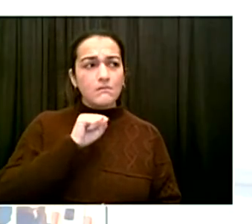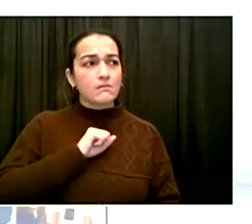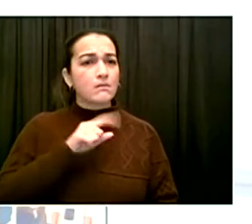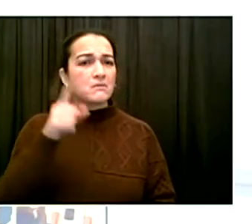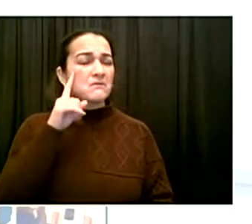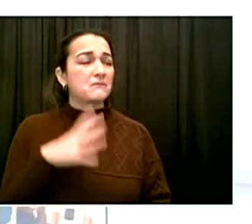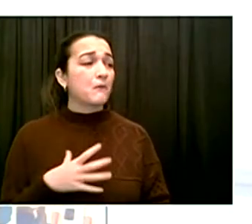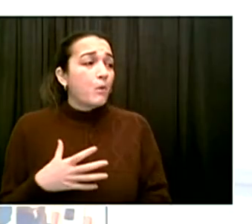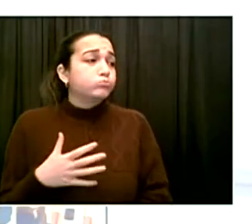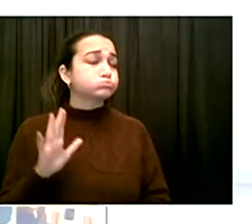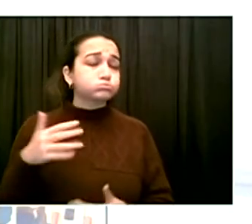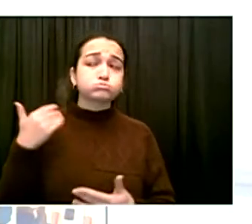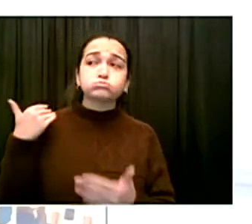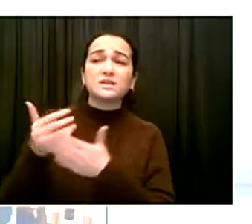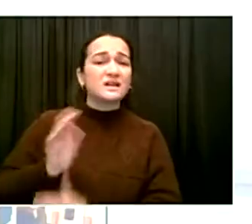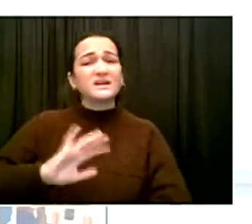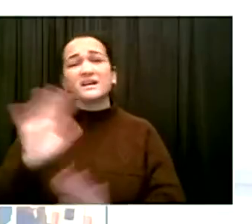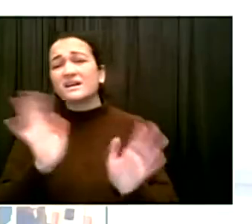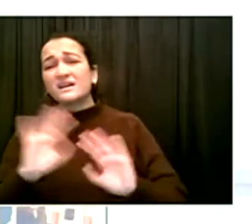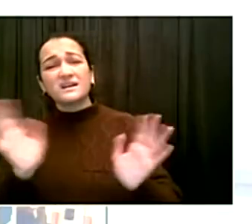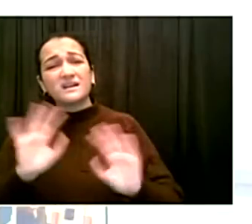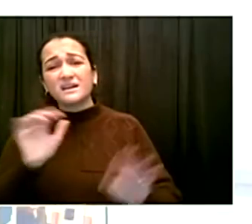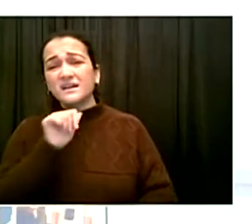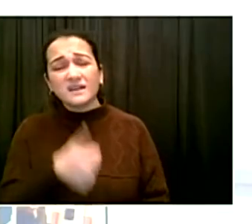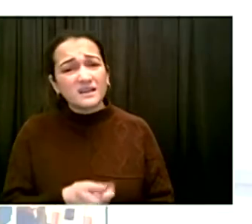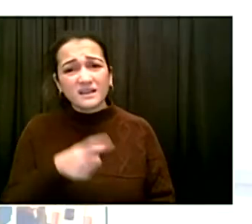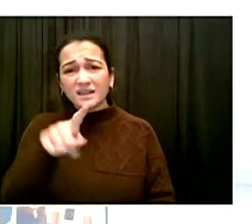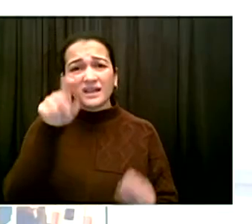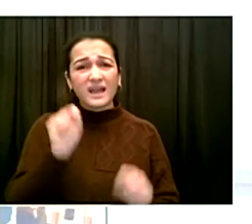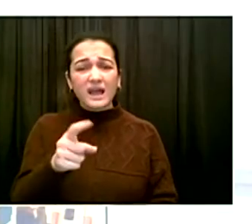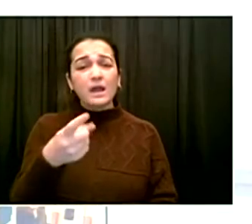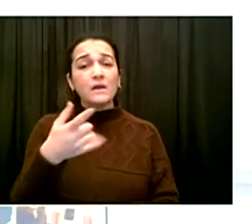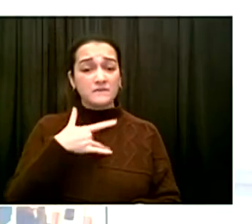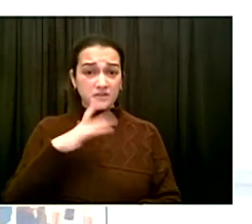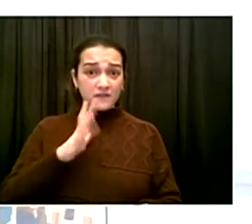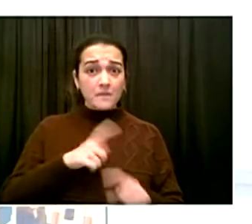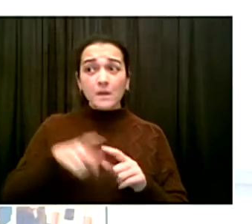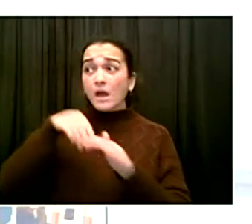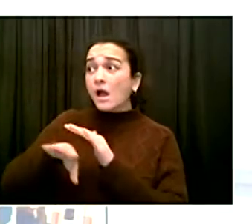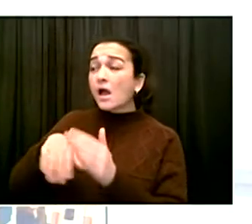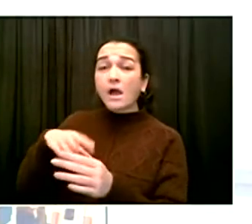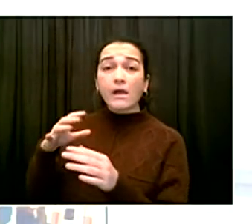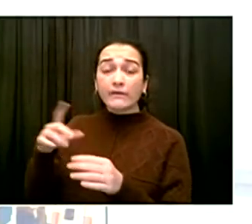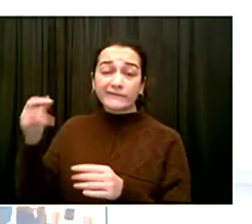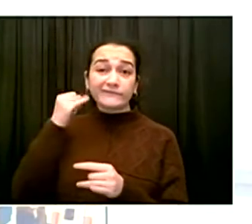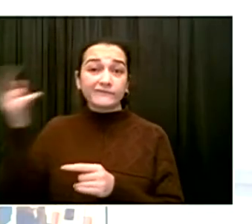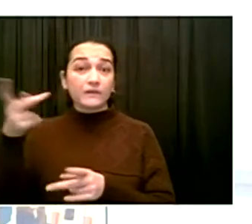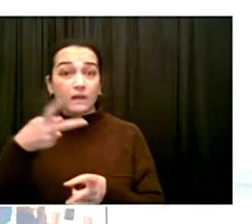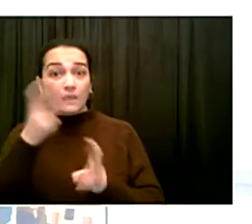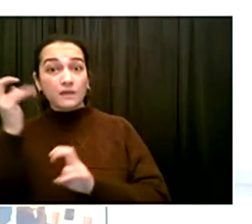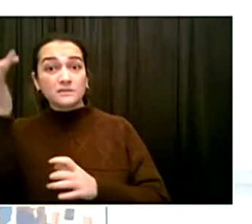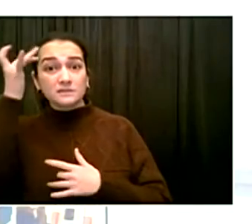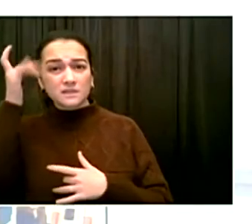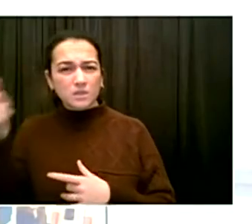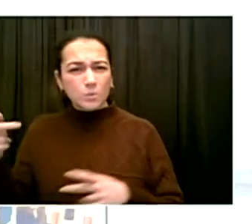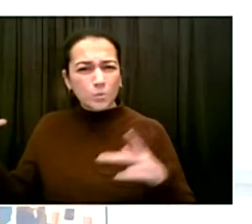VIRUS ALONG TO SOMEONE FOR WHOM IT COULD HAVE SERIOUS CONSEQUENCES. THE ADVISORY FROM LAST WEEK